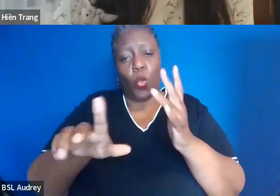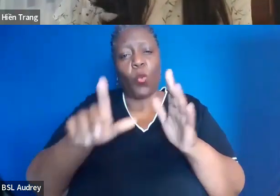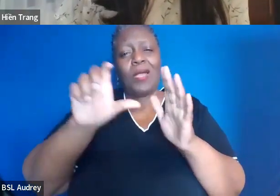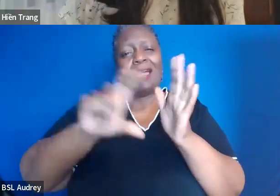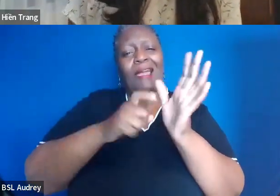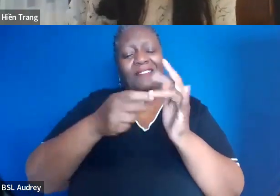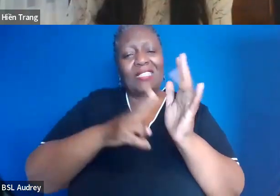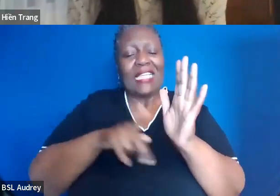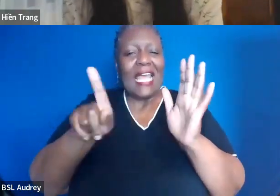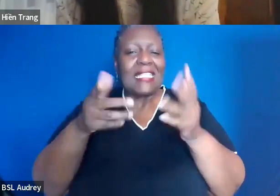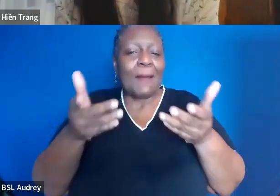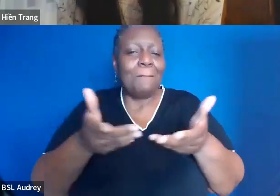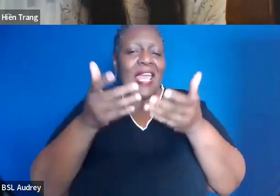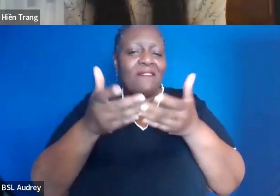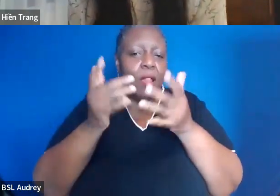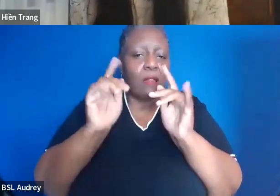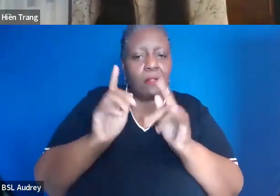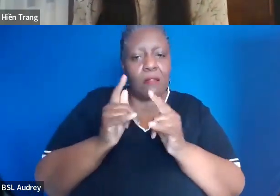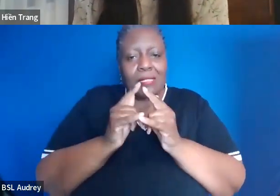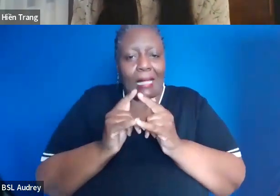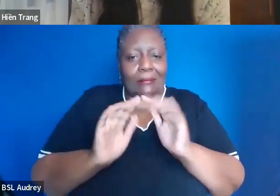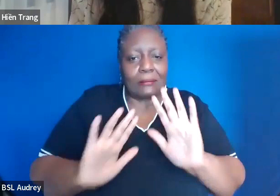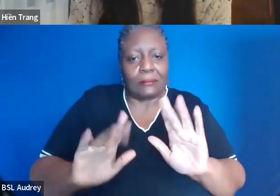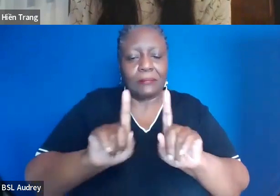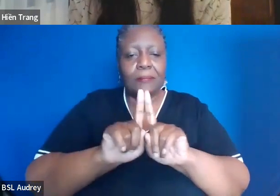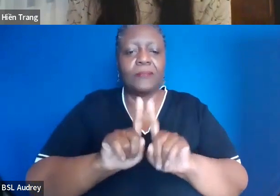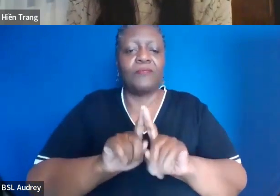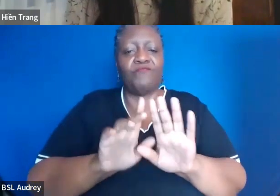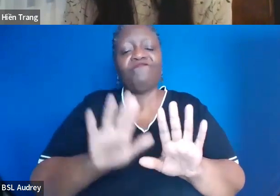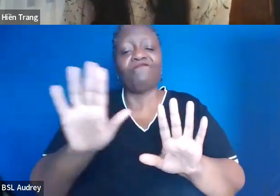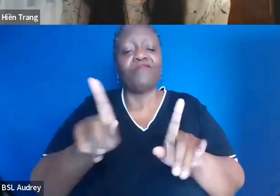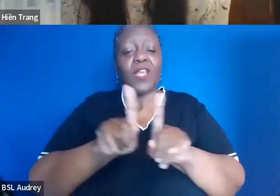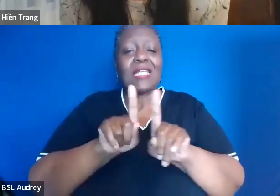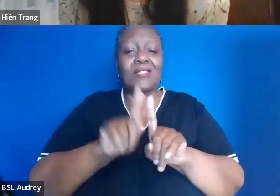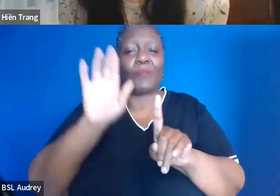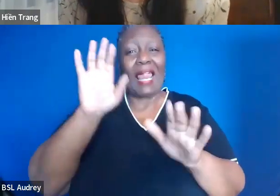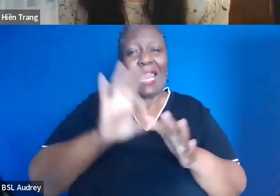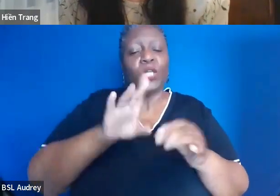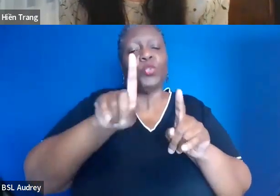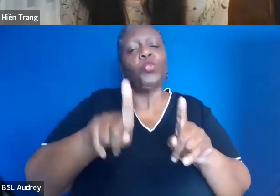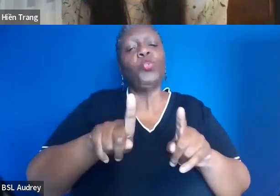eroticism weave throughout alongside this reverence for nature and its forms